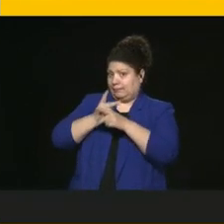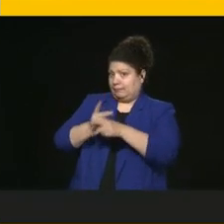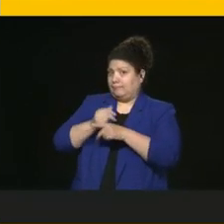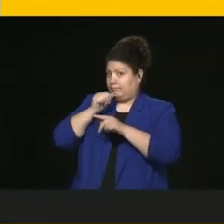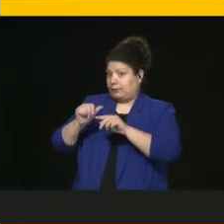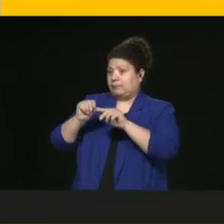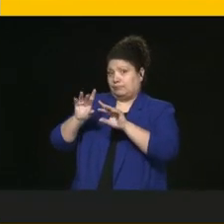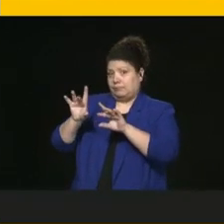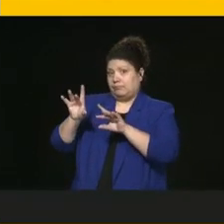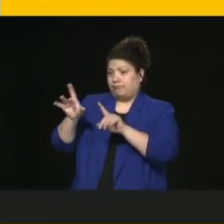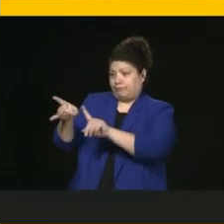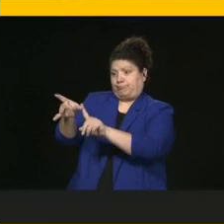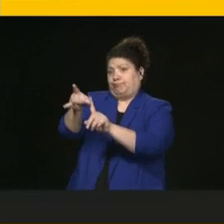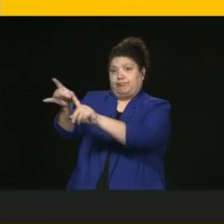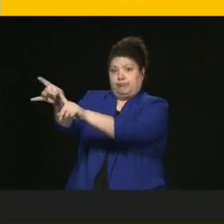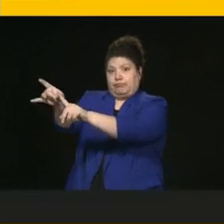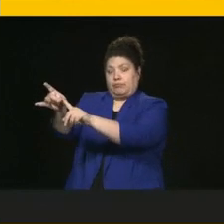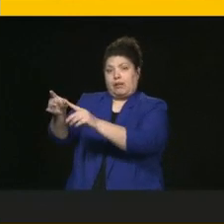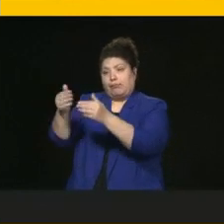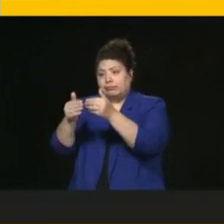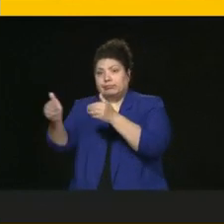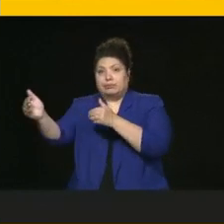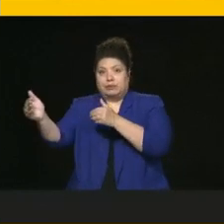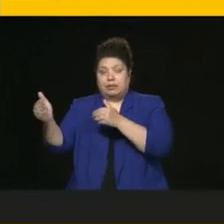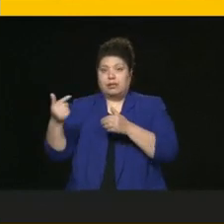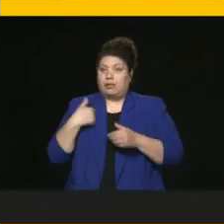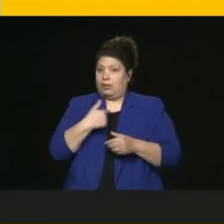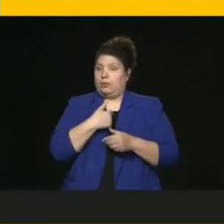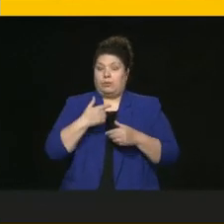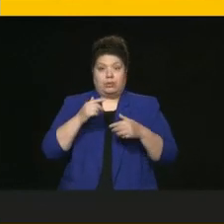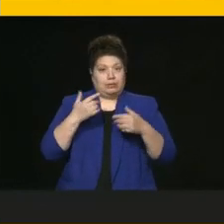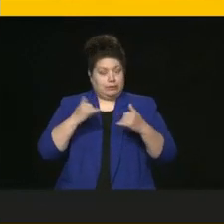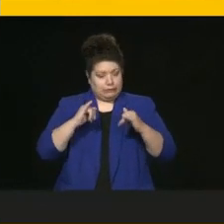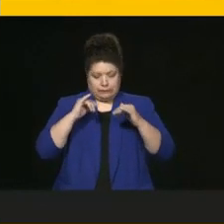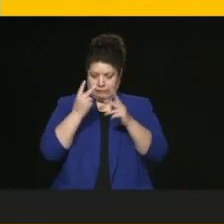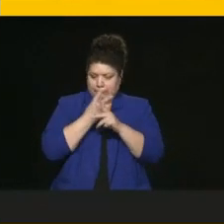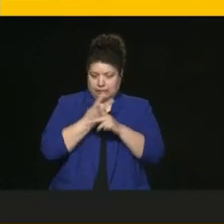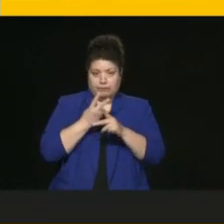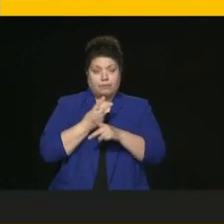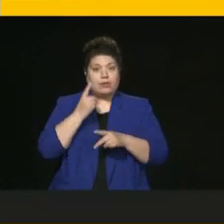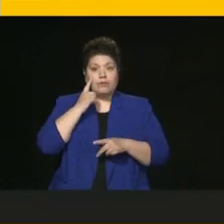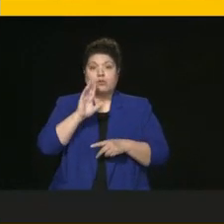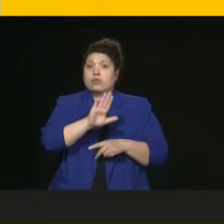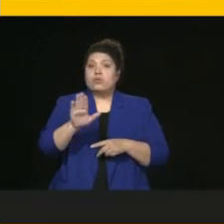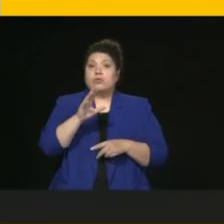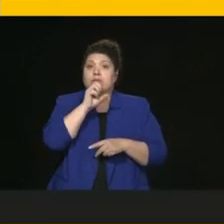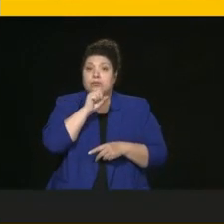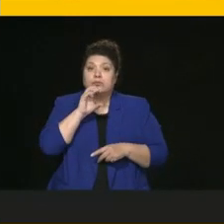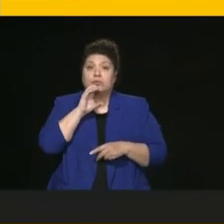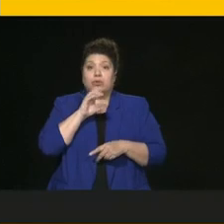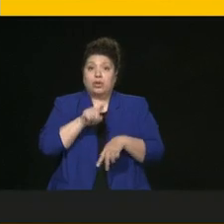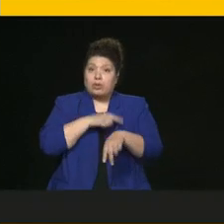WE HAVE MANY CHALLENGES STILL TO DEAL WITH, INCLUDING MANAGING